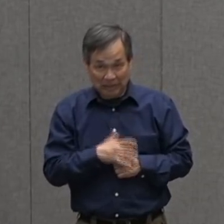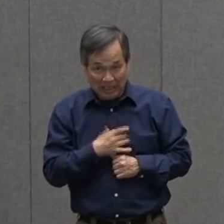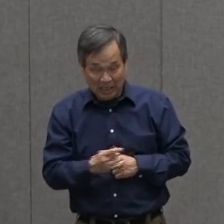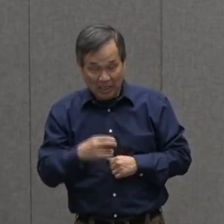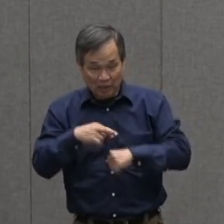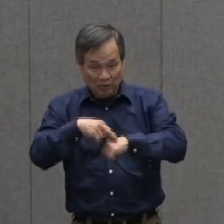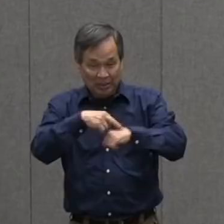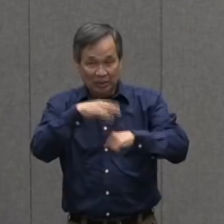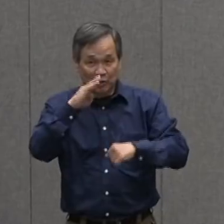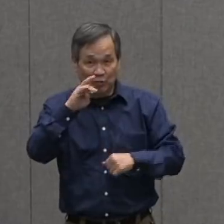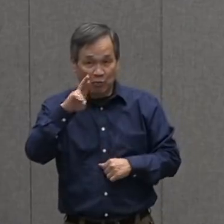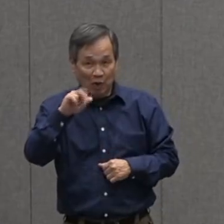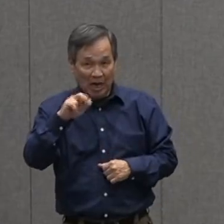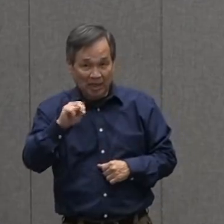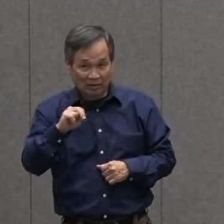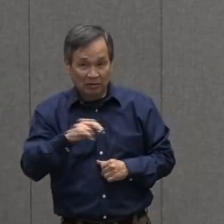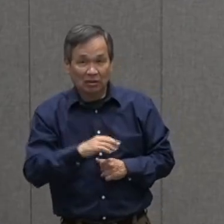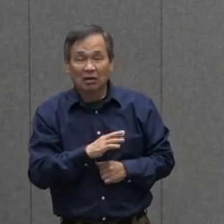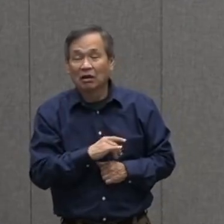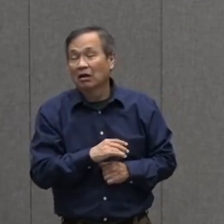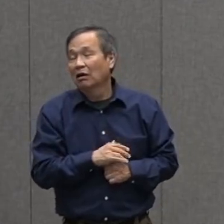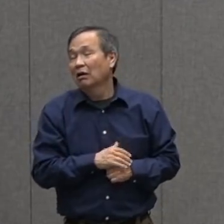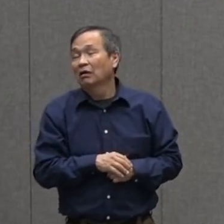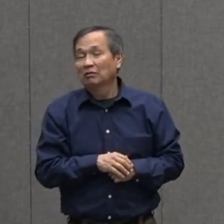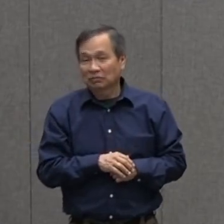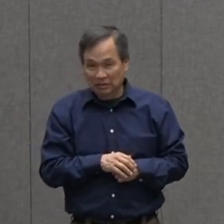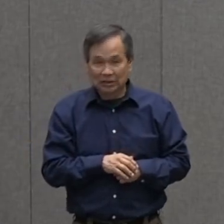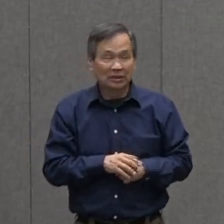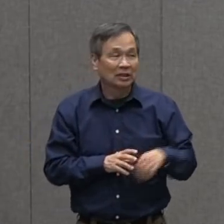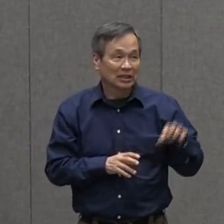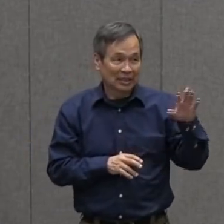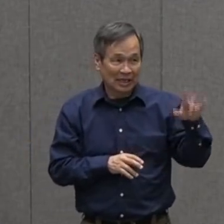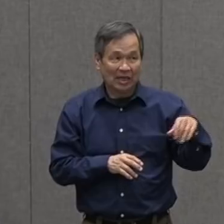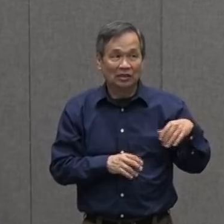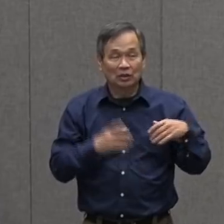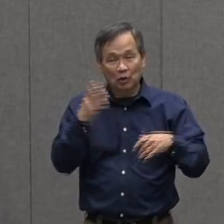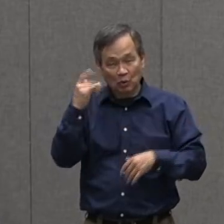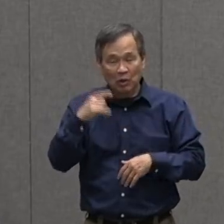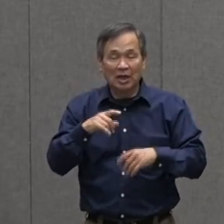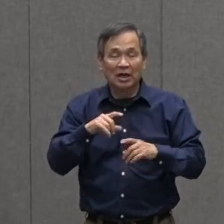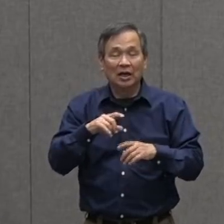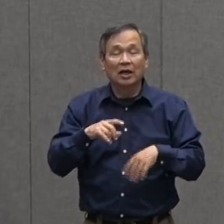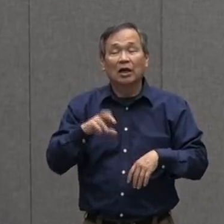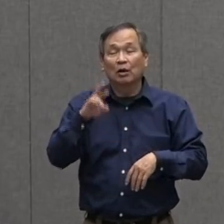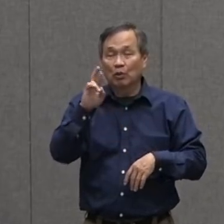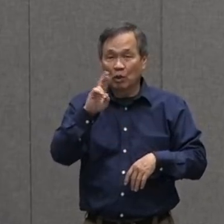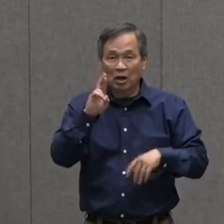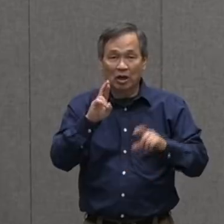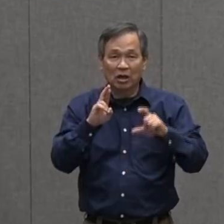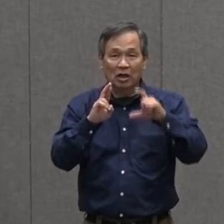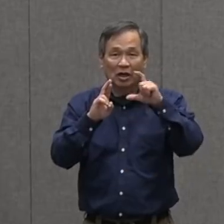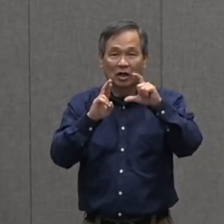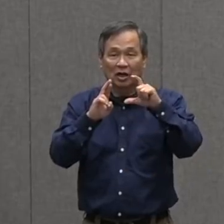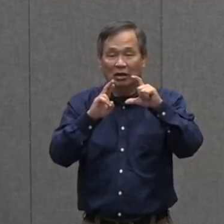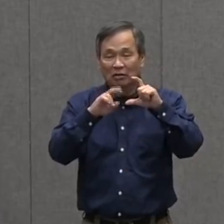I love the raisins. That do you see how I capitalized it? Because that is a proper noun.